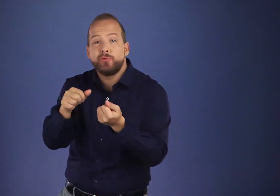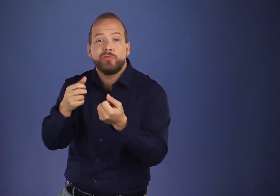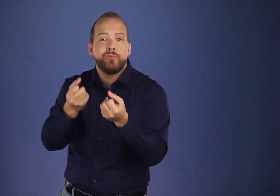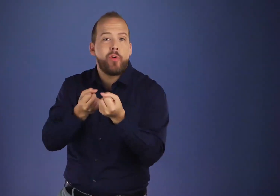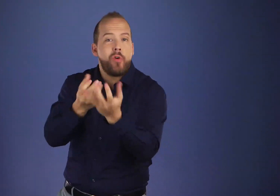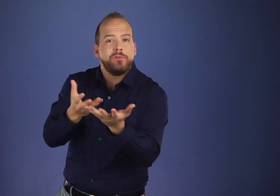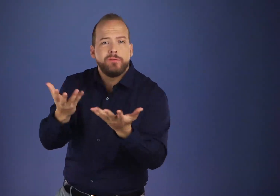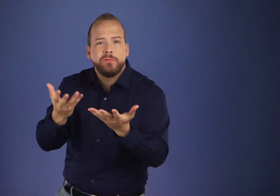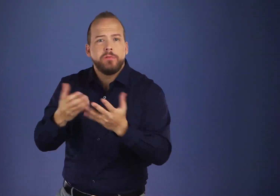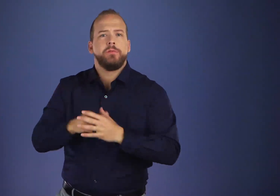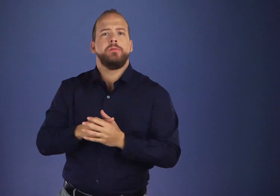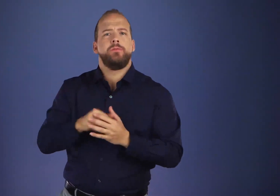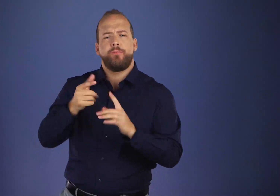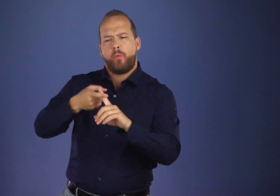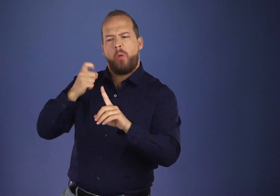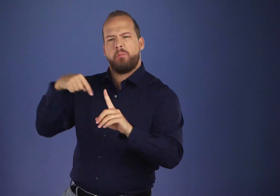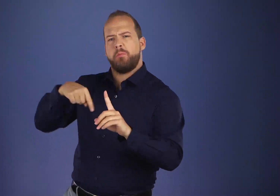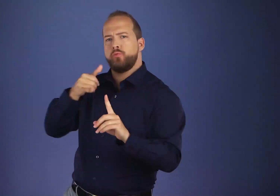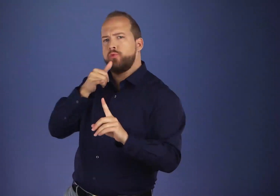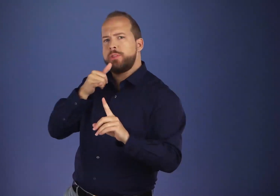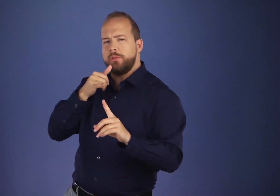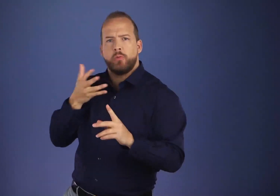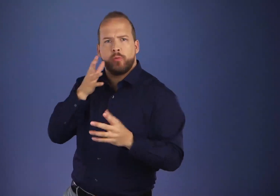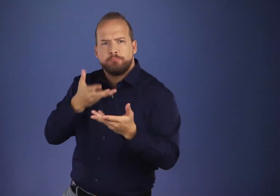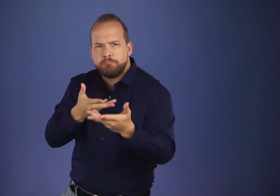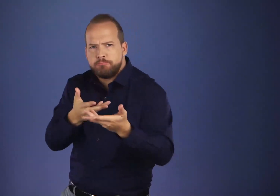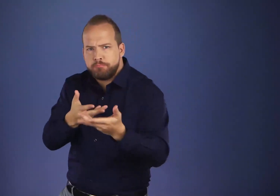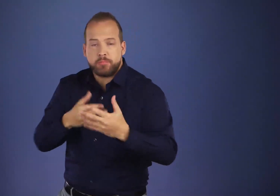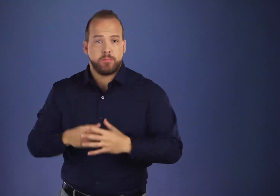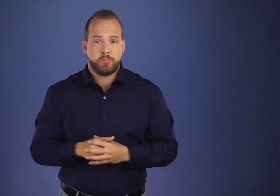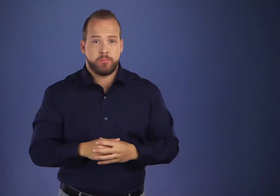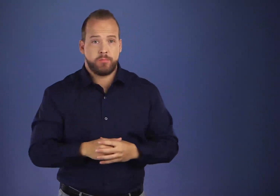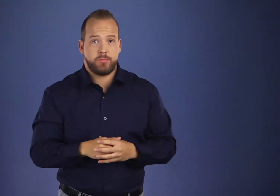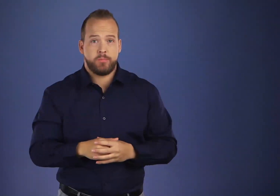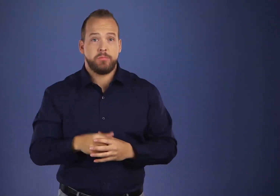and readily admit the damage we have done by our drinking.